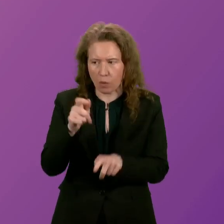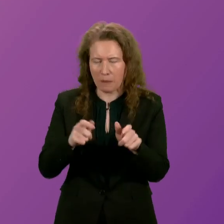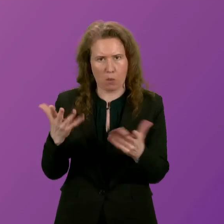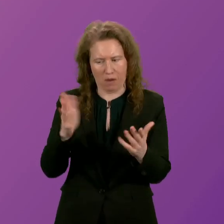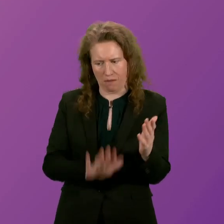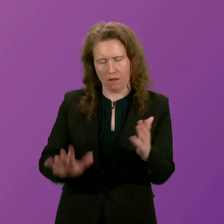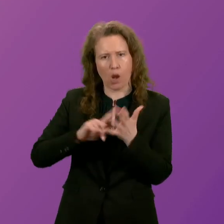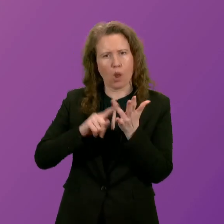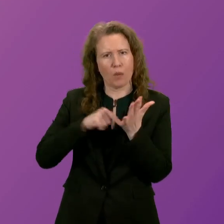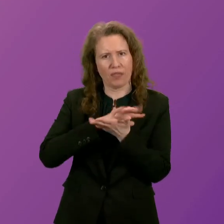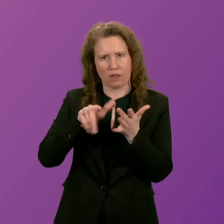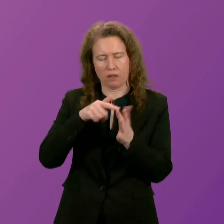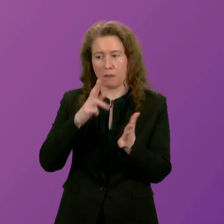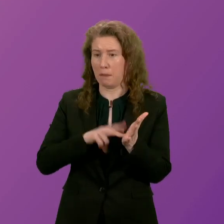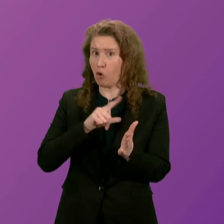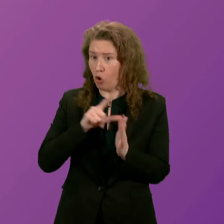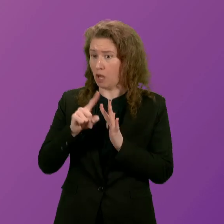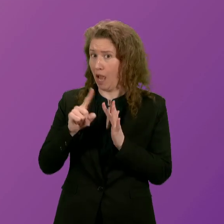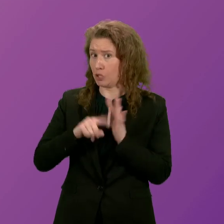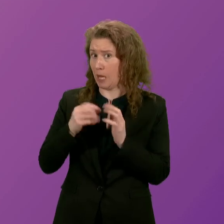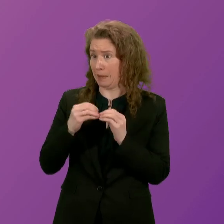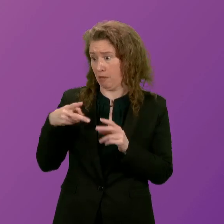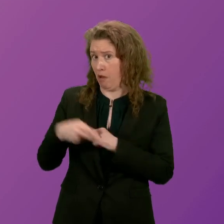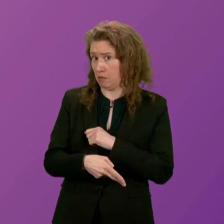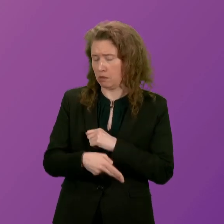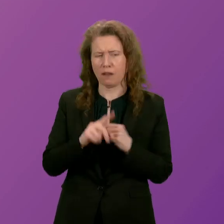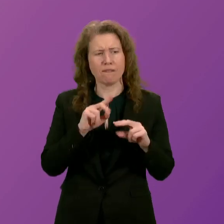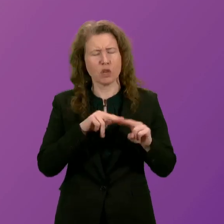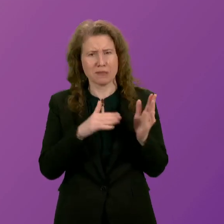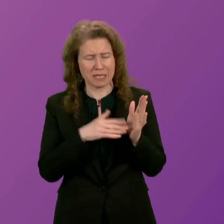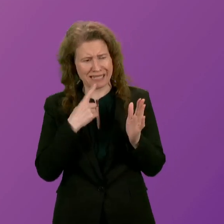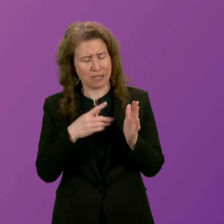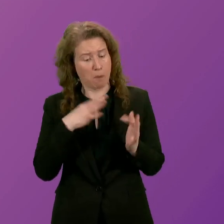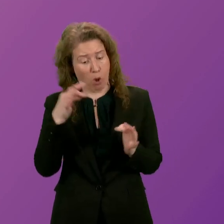due to the IJB cuts. The First Minister said that he wants to lay aside politics and do the best